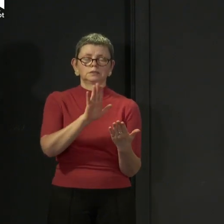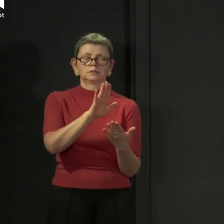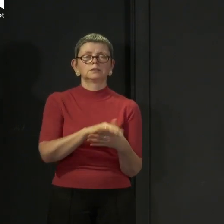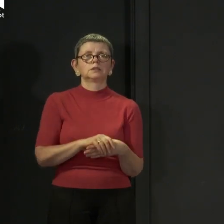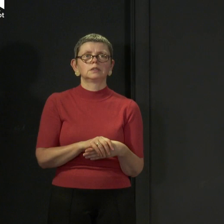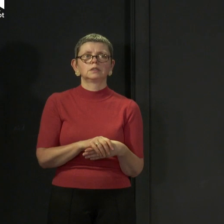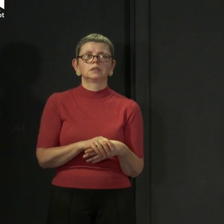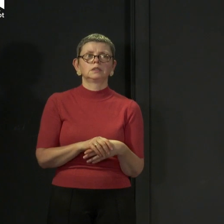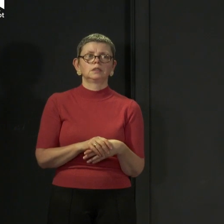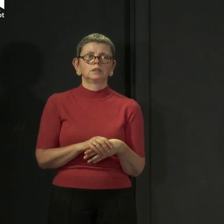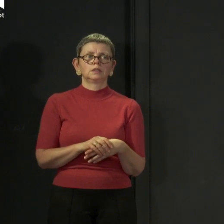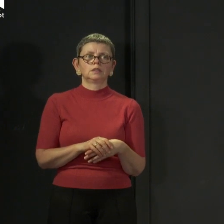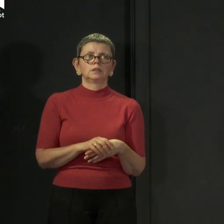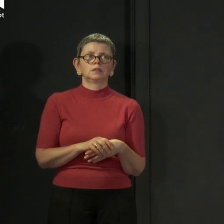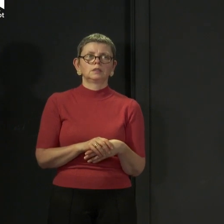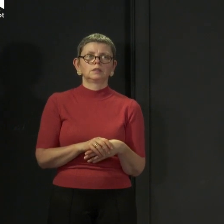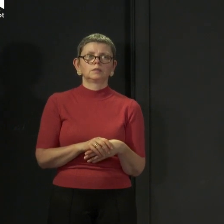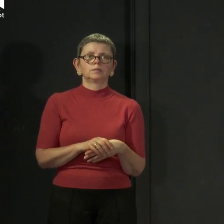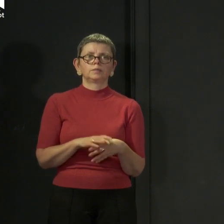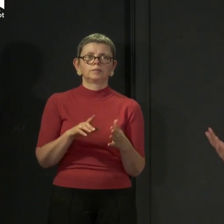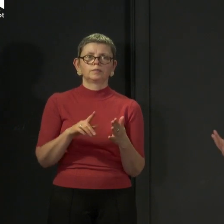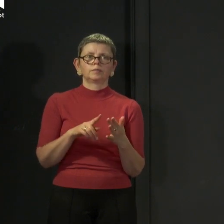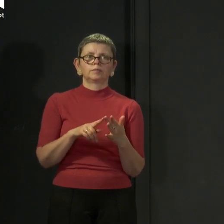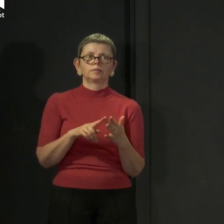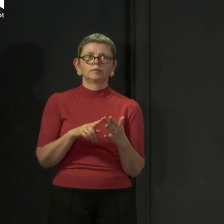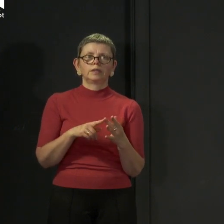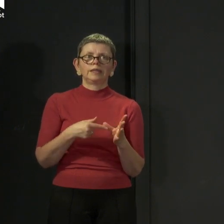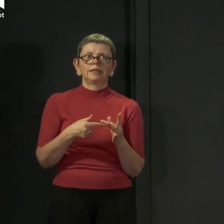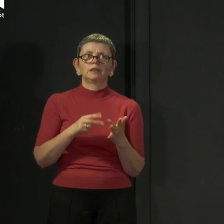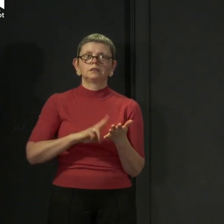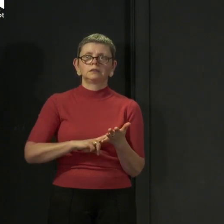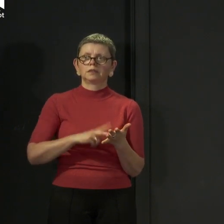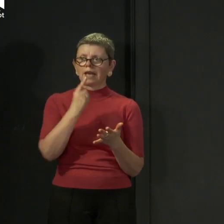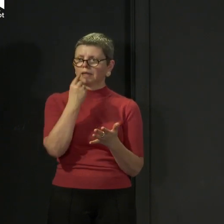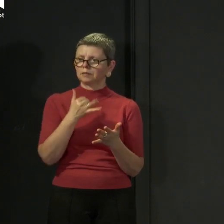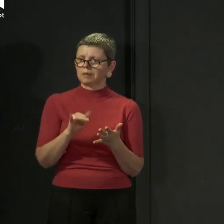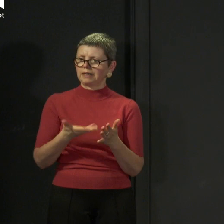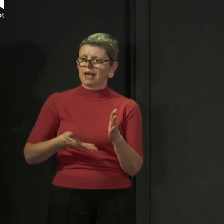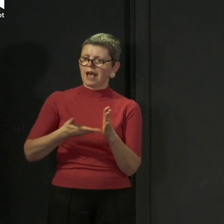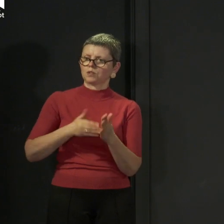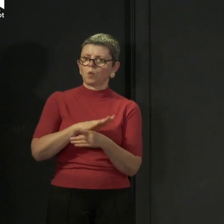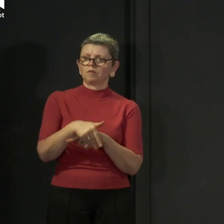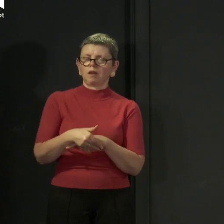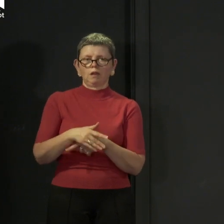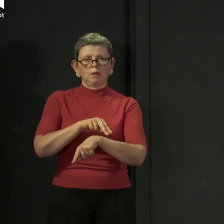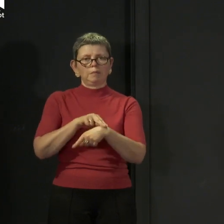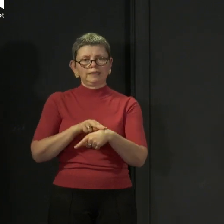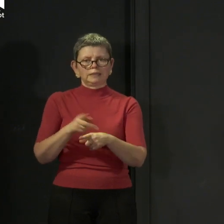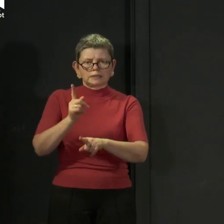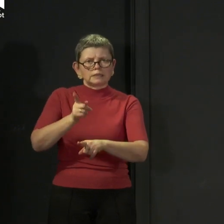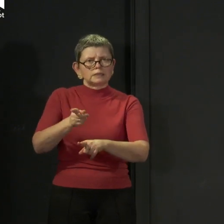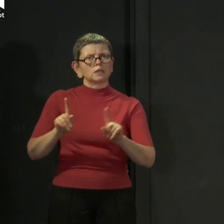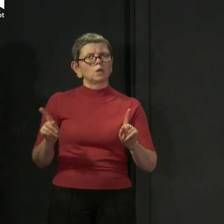over to Ian about police enforcement around exercise. On the point, I mean it's been a